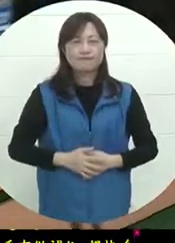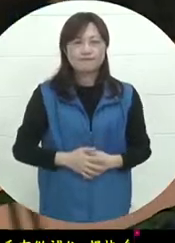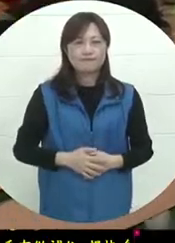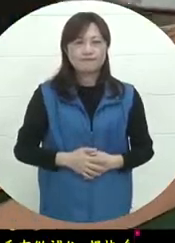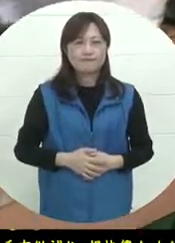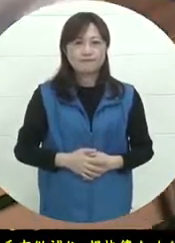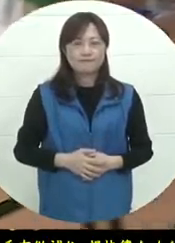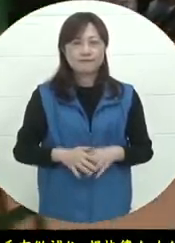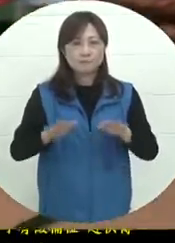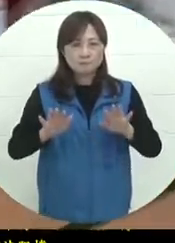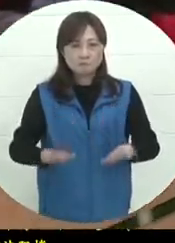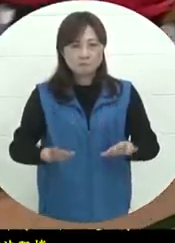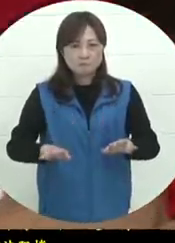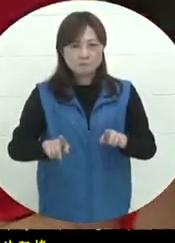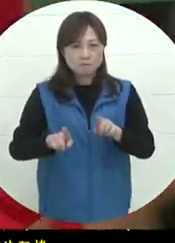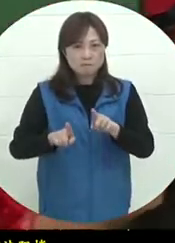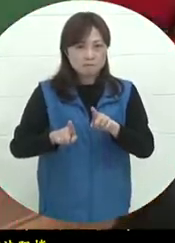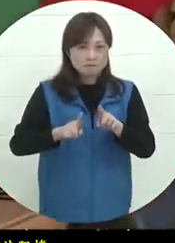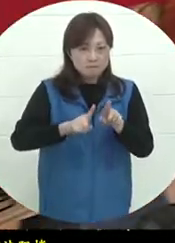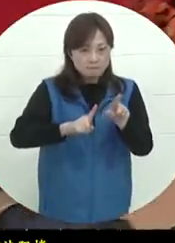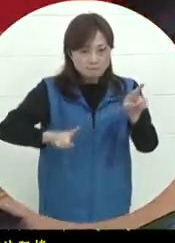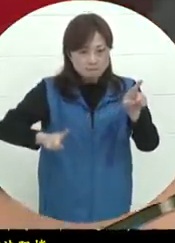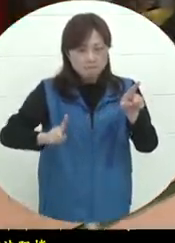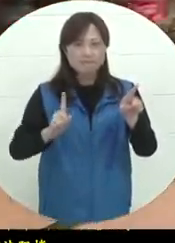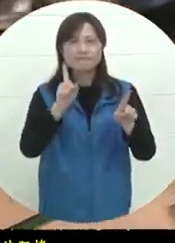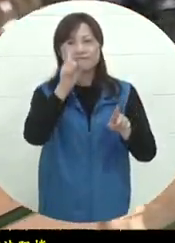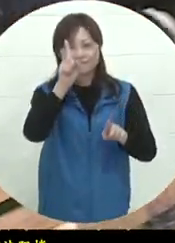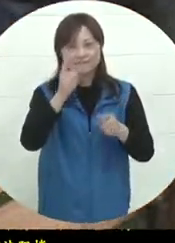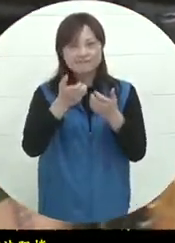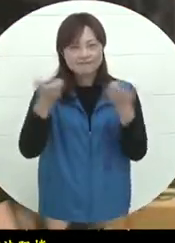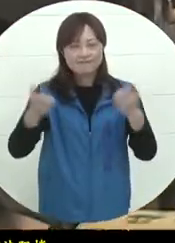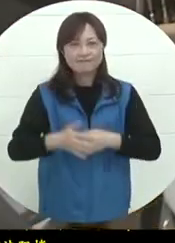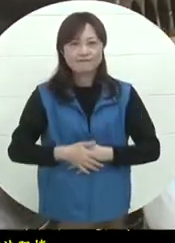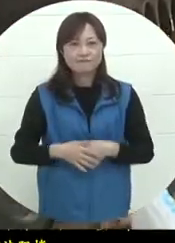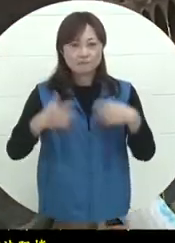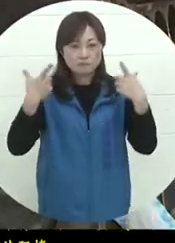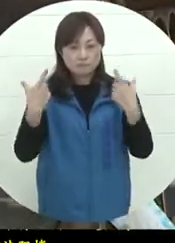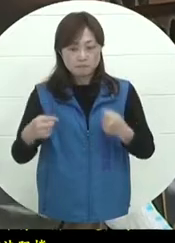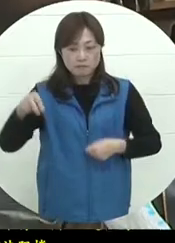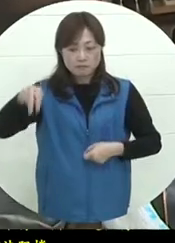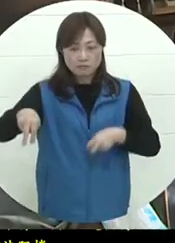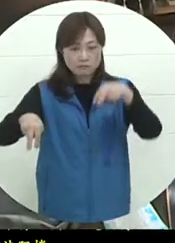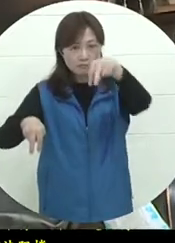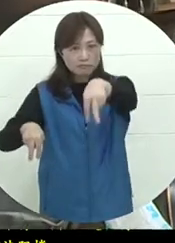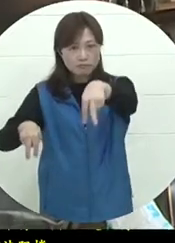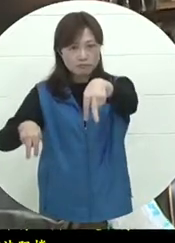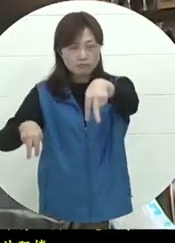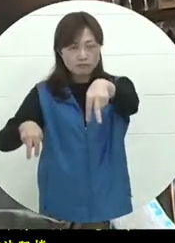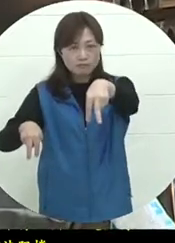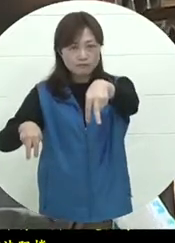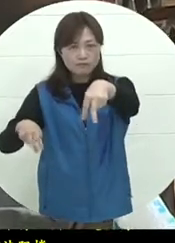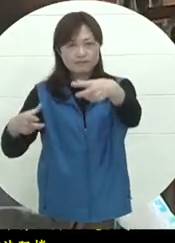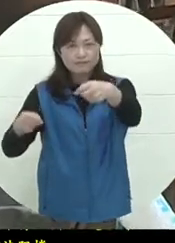Currently, the score behind was only 1 point. At the same time, the runners originally on the first and second bases also used this headshot to advance to the second and third bases